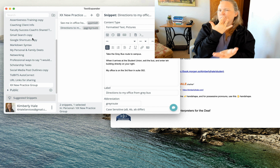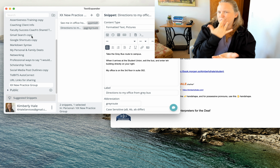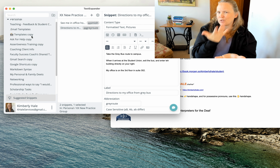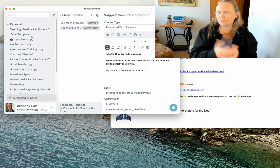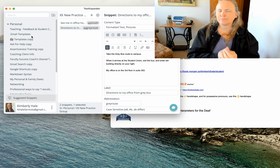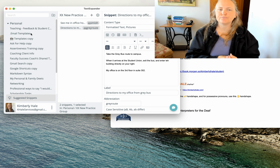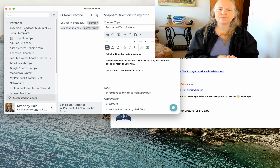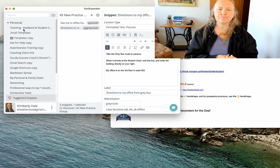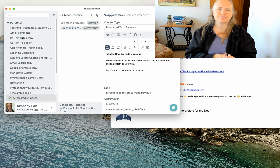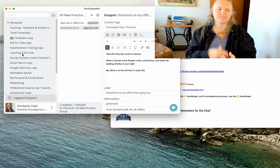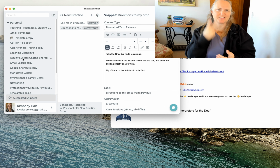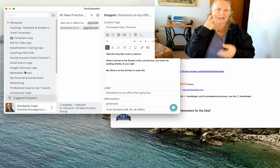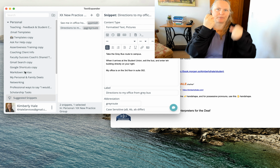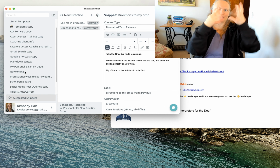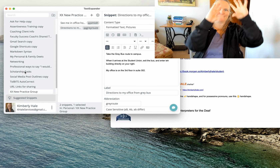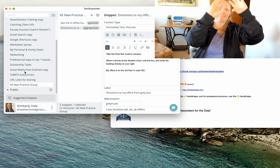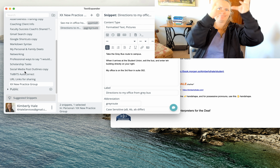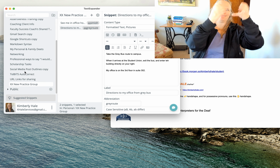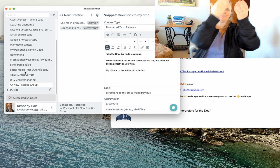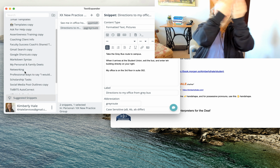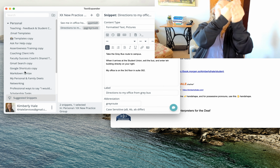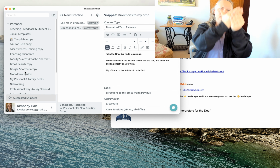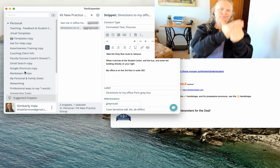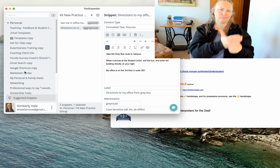So you'll see I have lots and lots of snippet groups, and I group